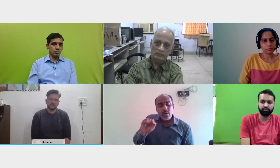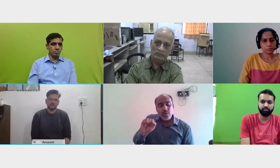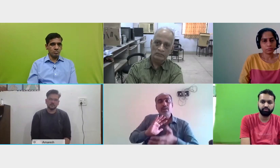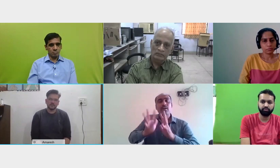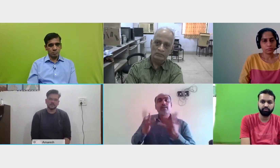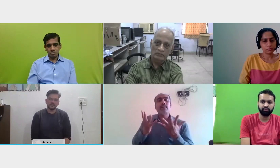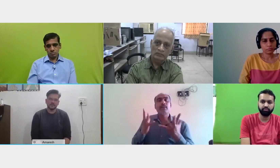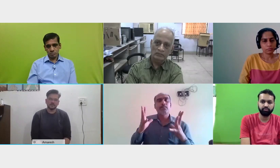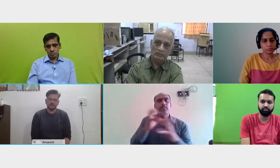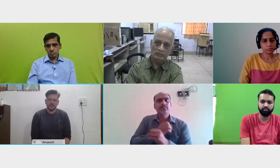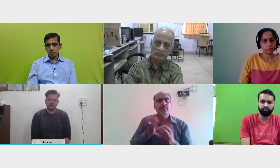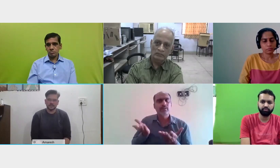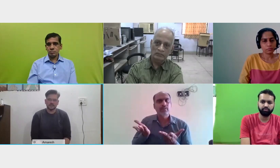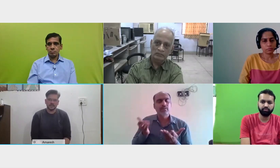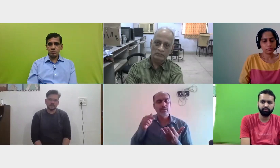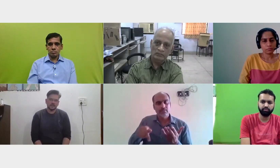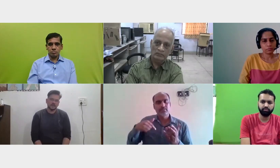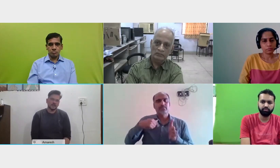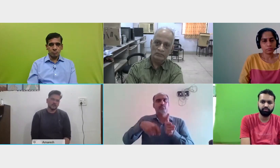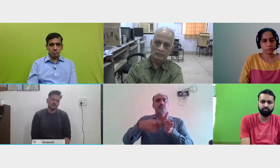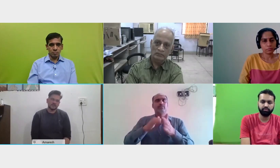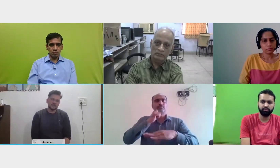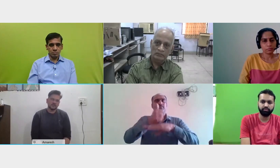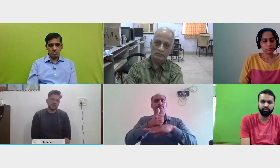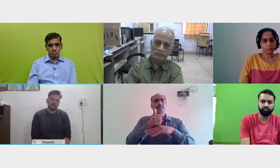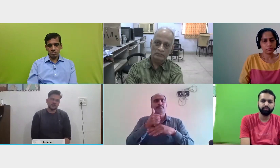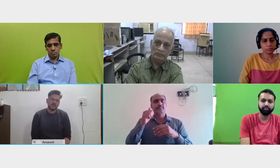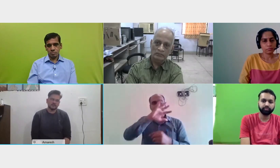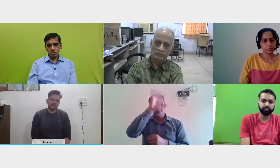is very difficult for the deaf children to read and understand because they do not upgrade